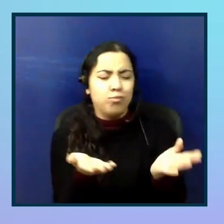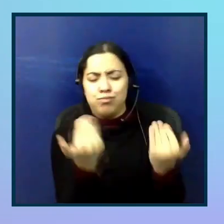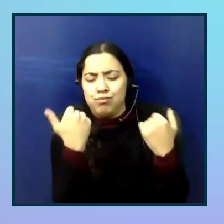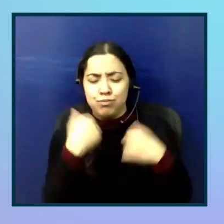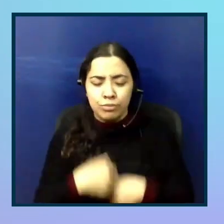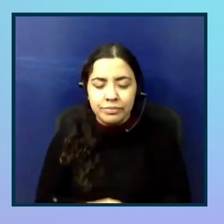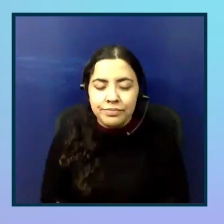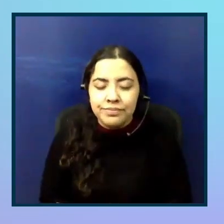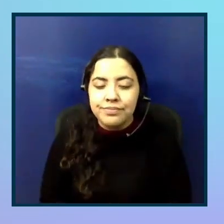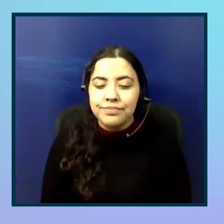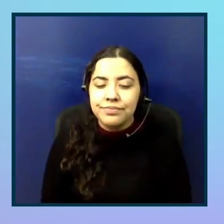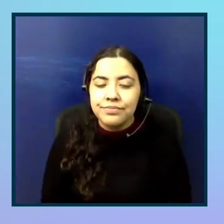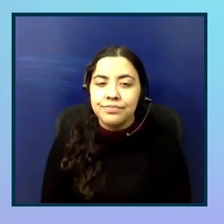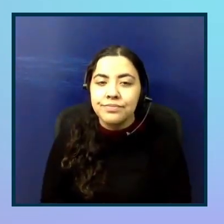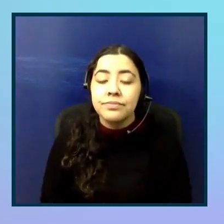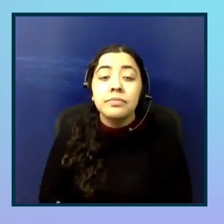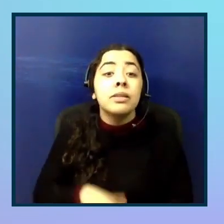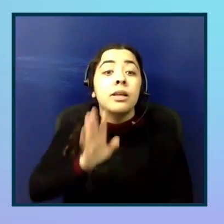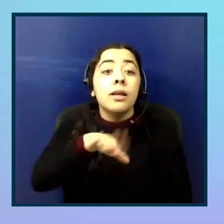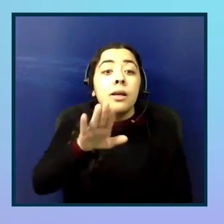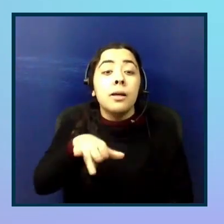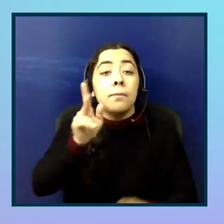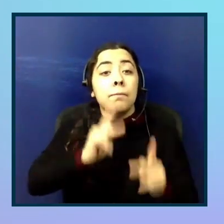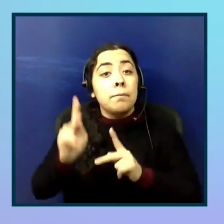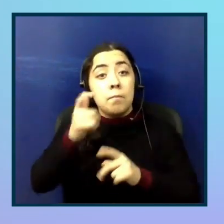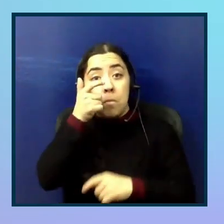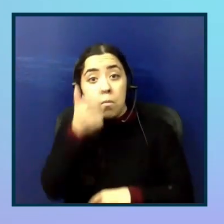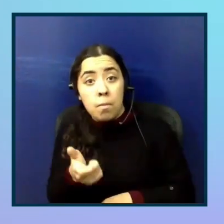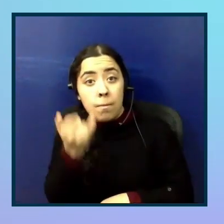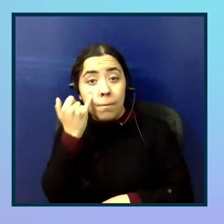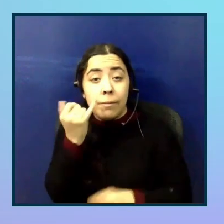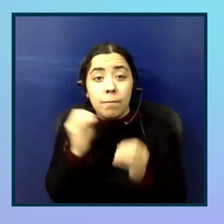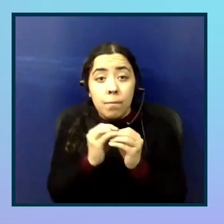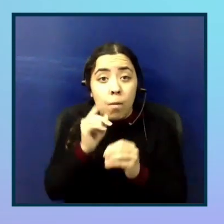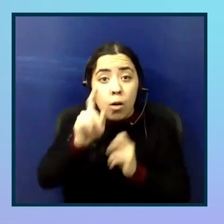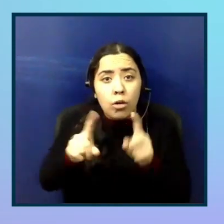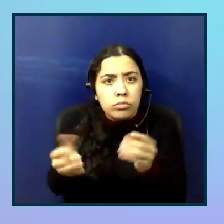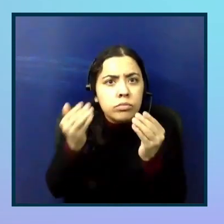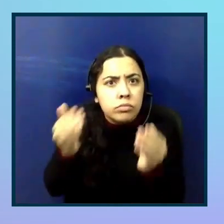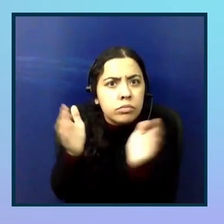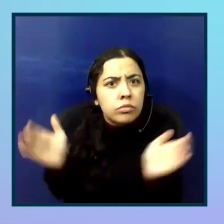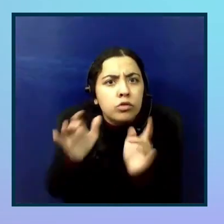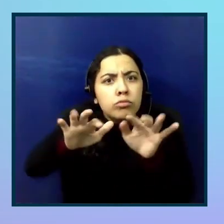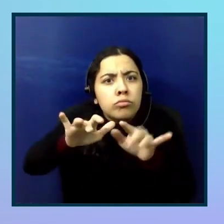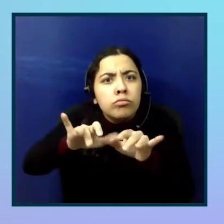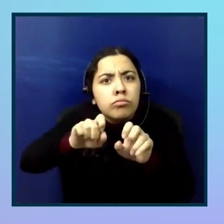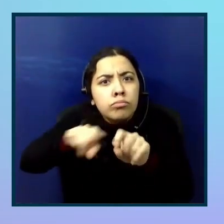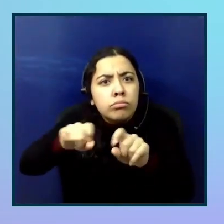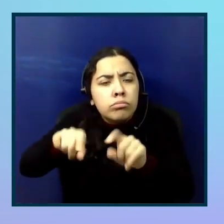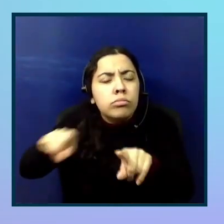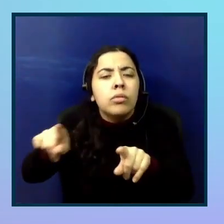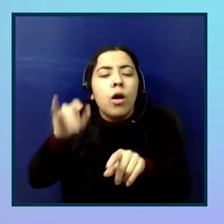First, and for folks, if you have more questions, please go ahead and submit them and also feel free to vote on the existing questions.